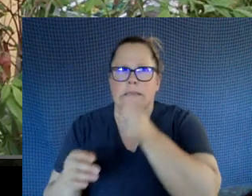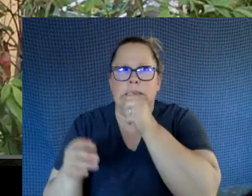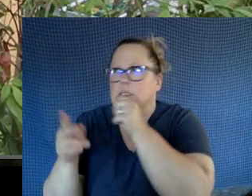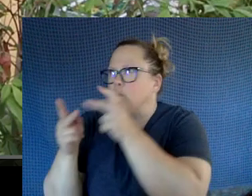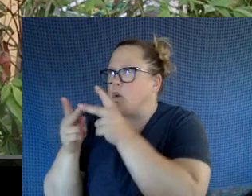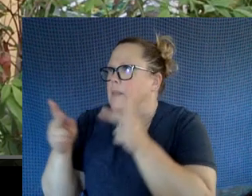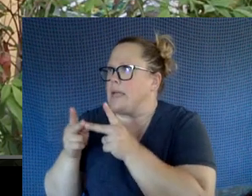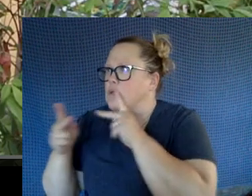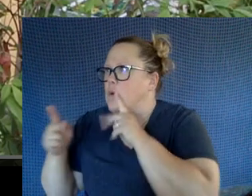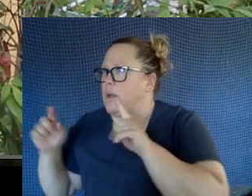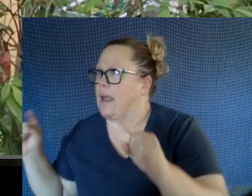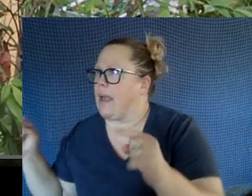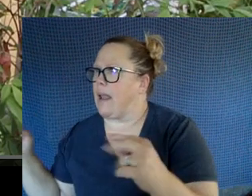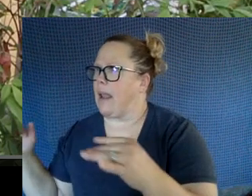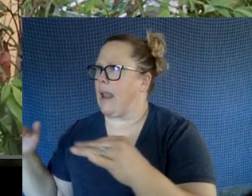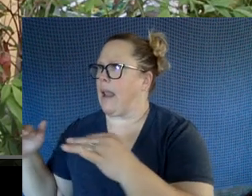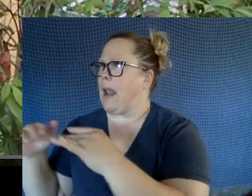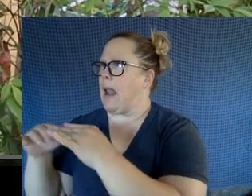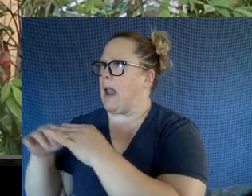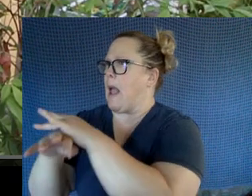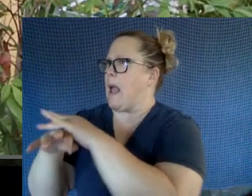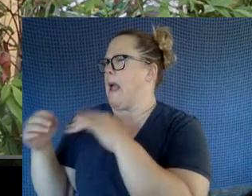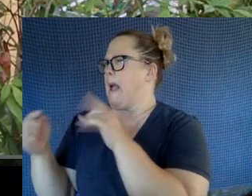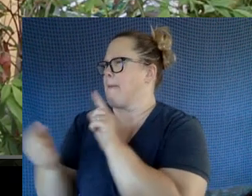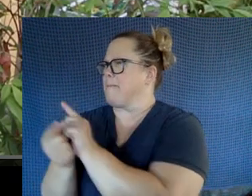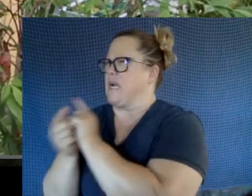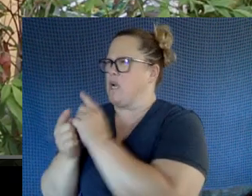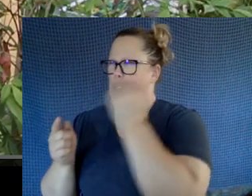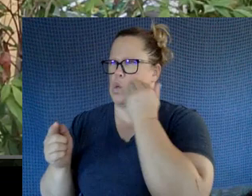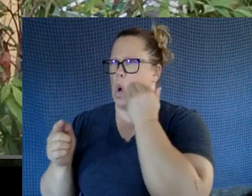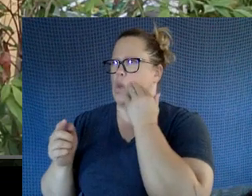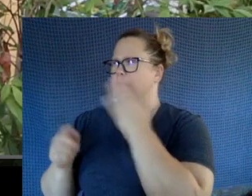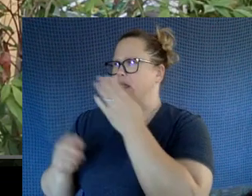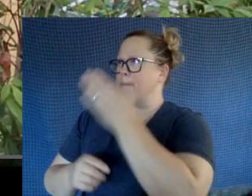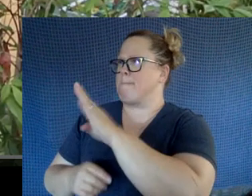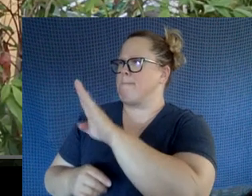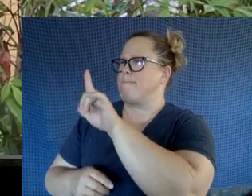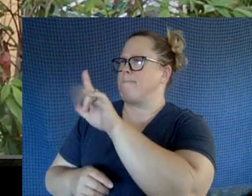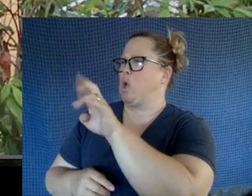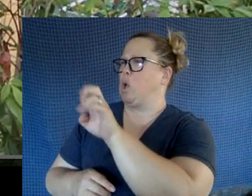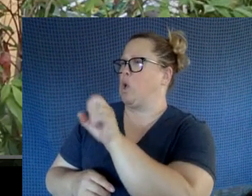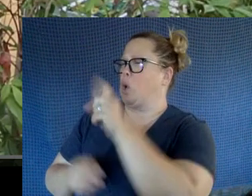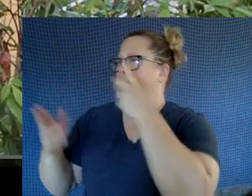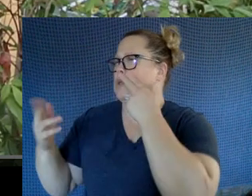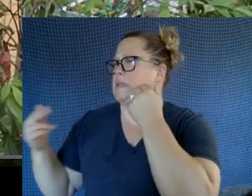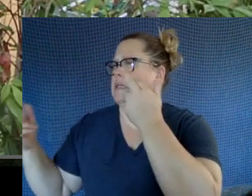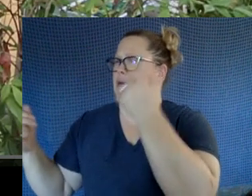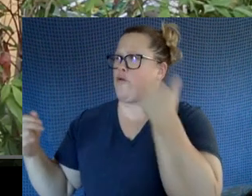that the Blues sing for each of us all across the land. Unlike a singer calling